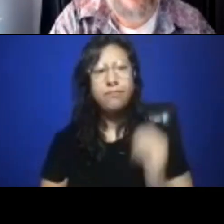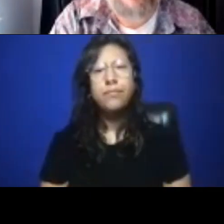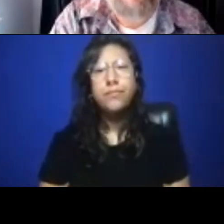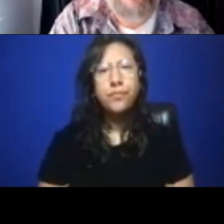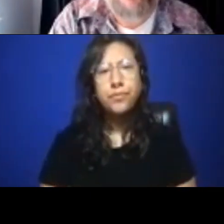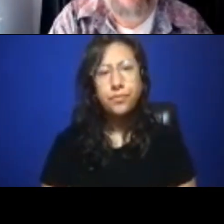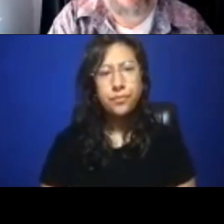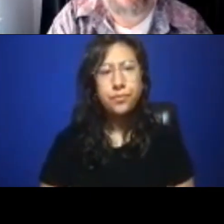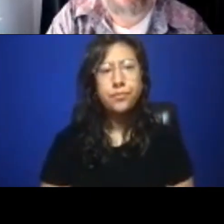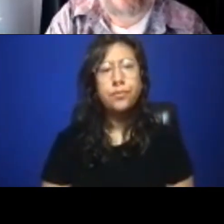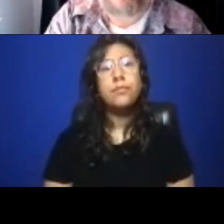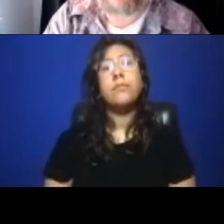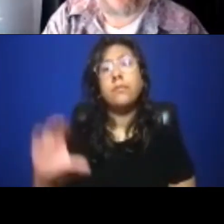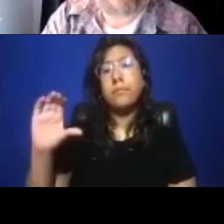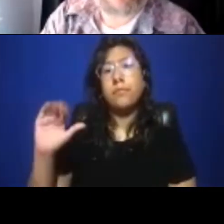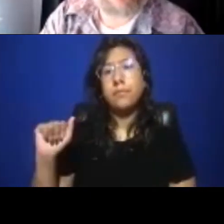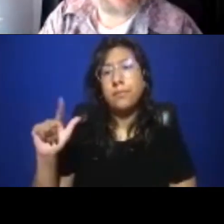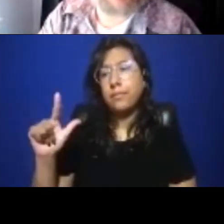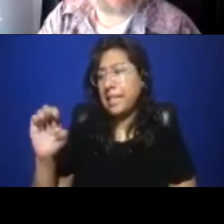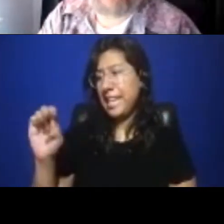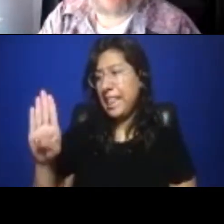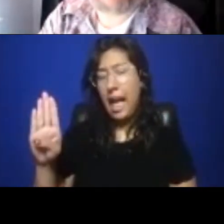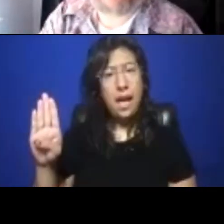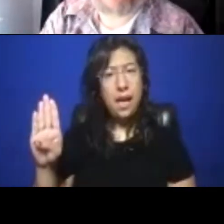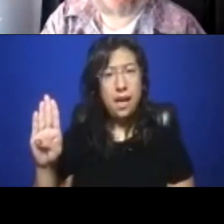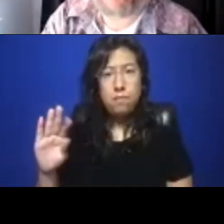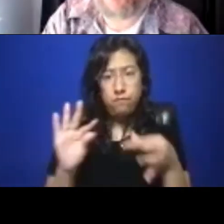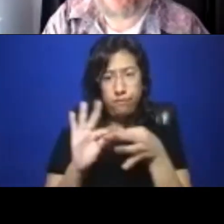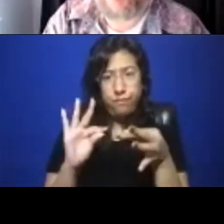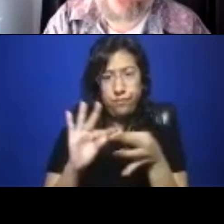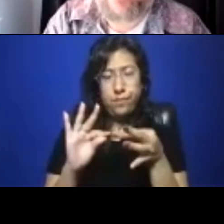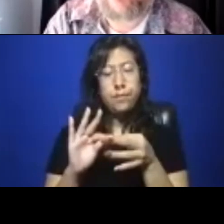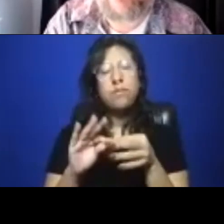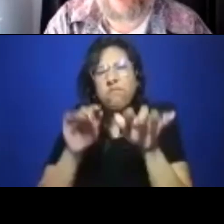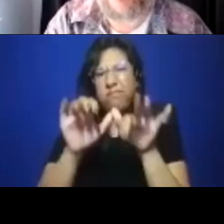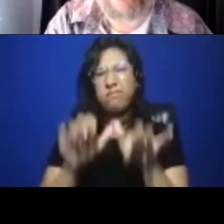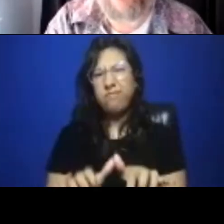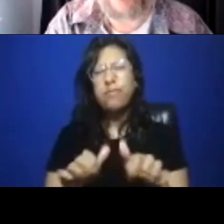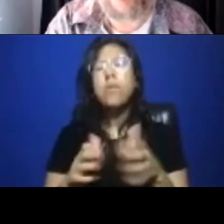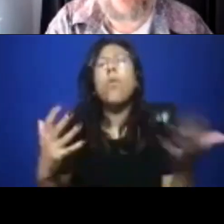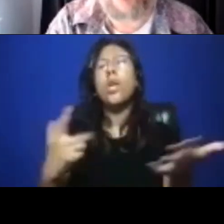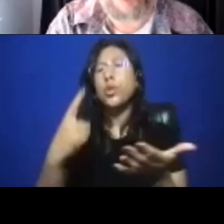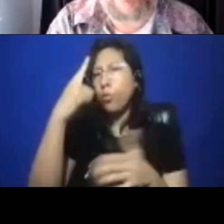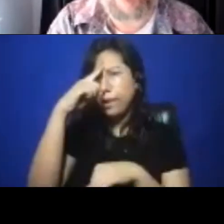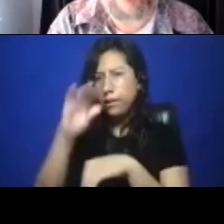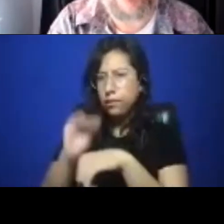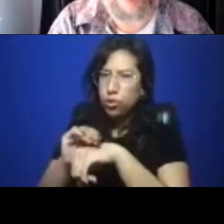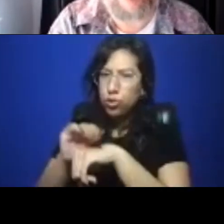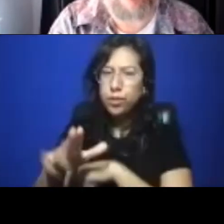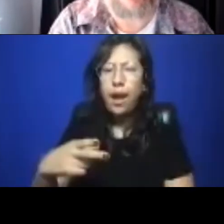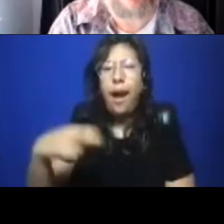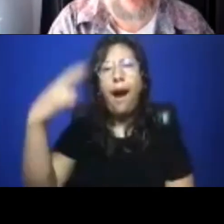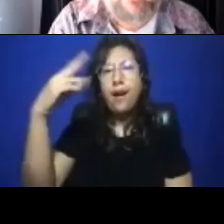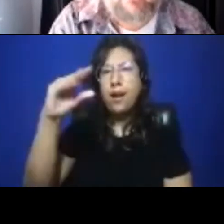And Caleb, if you want to pop into the chat. So it's what do you think contributes to higher levels of mental health challenges?